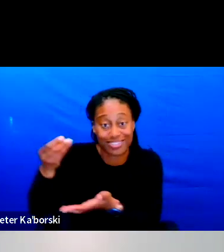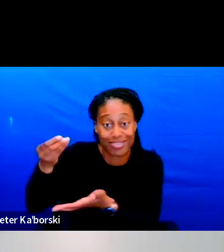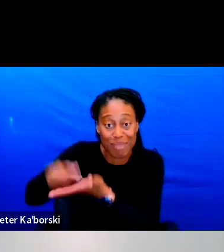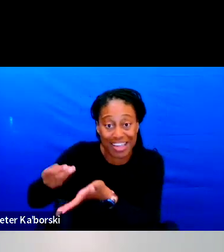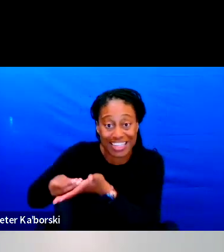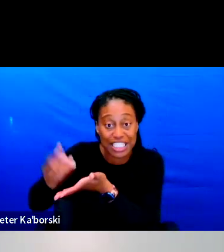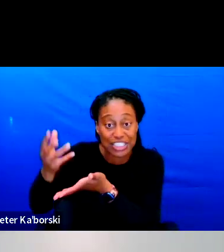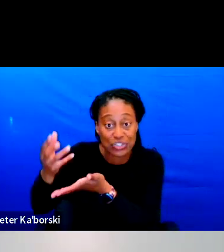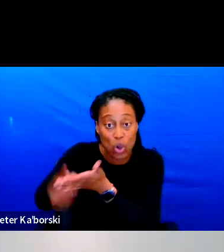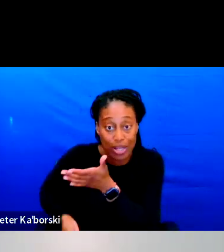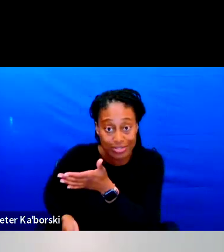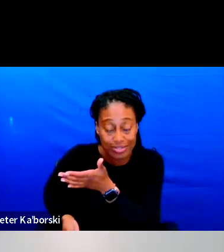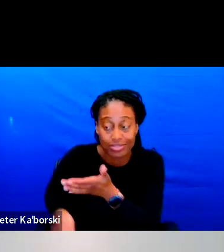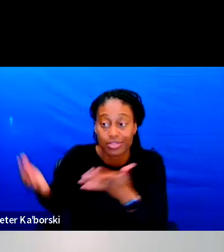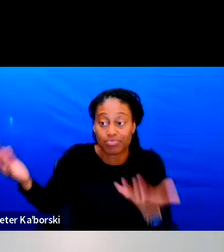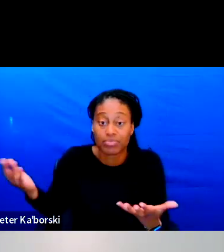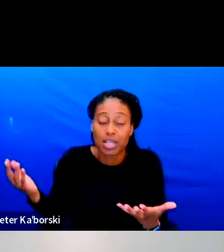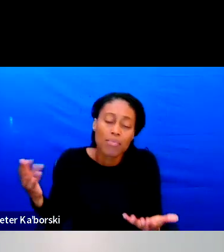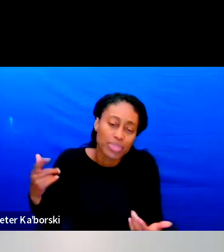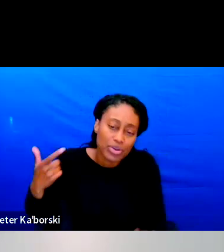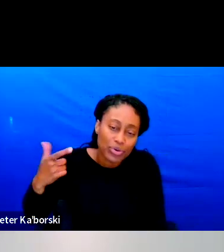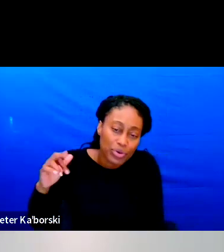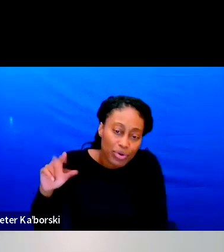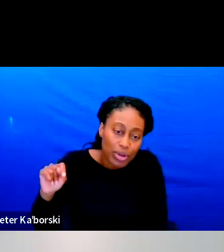Kyle Kleist: which comes and goes. There's grant programs that come up that.